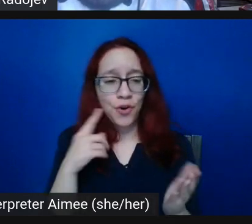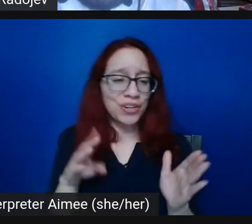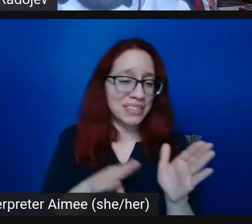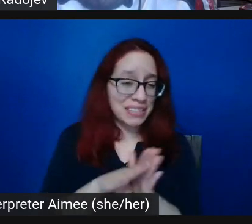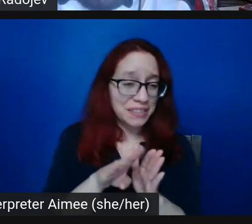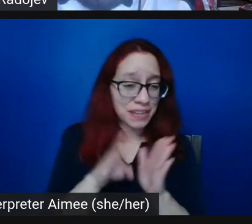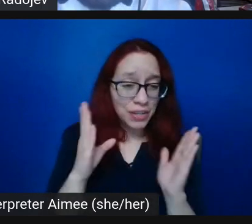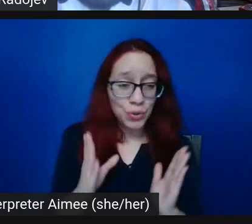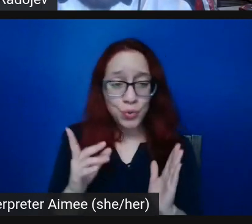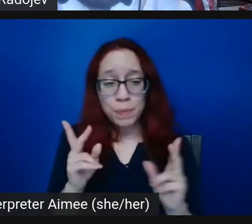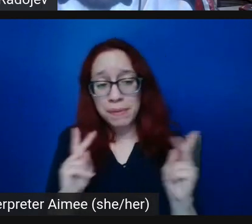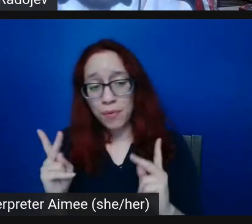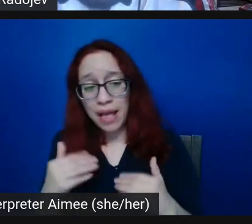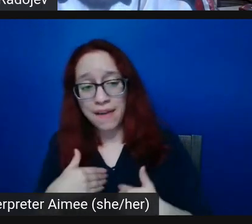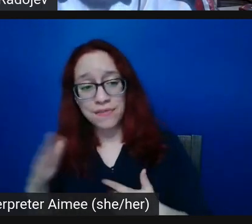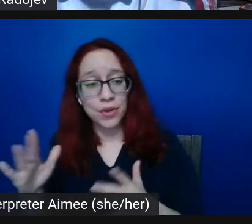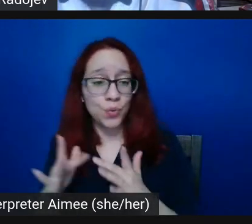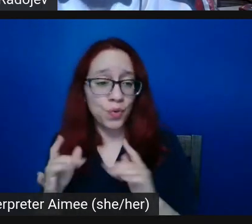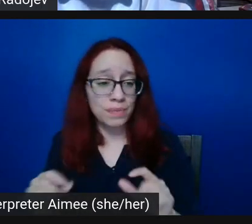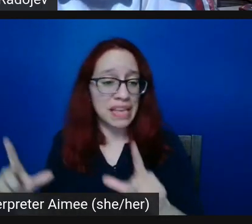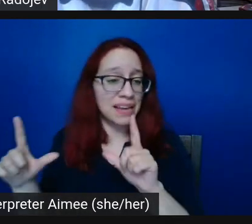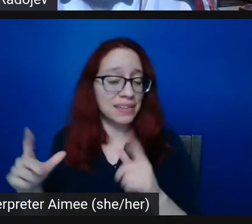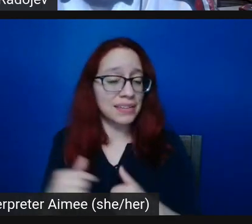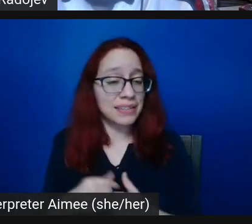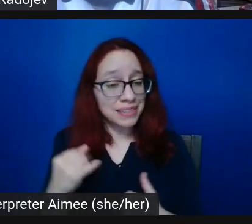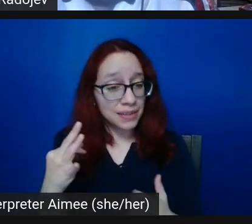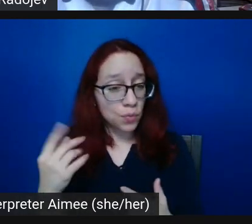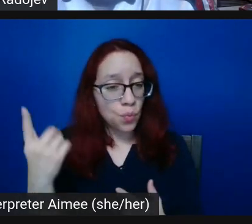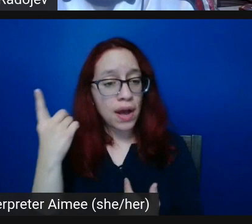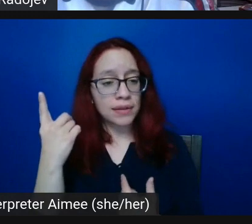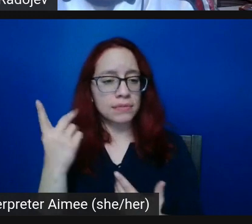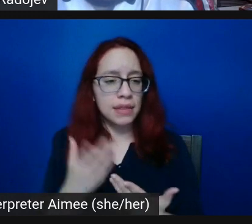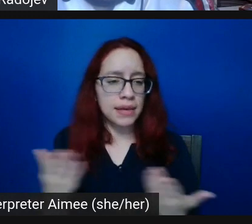who have their websites. If you had one thing to say to somebody,